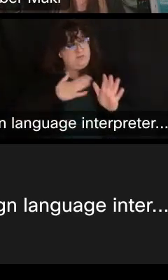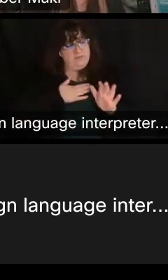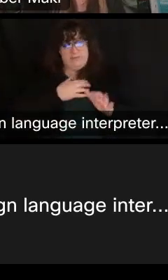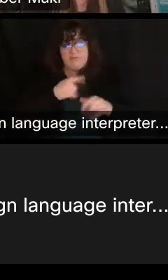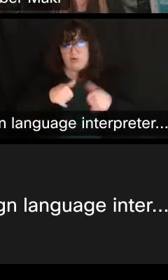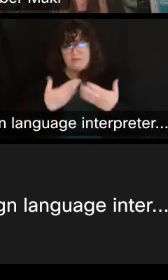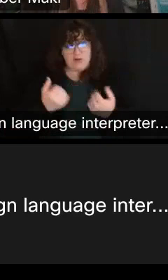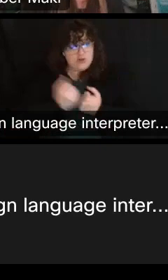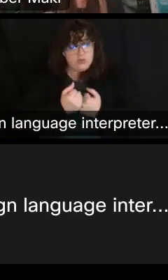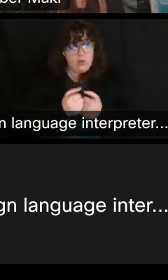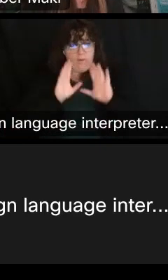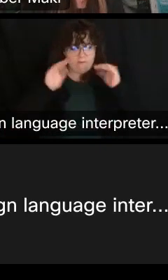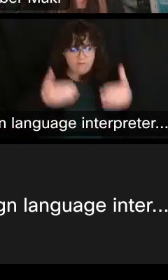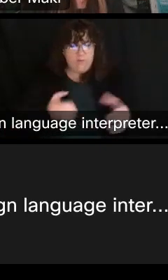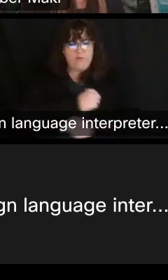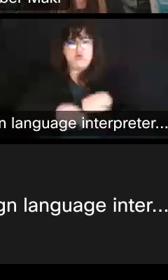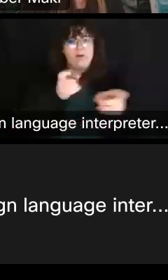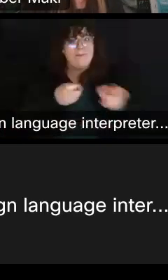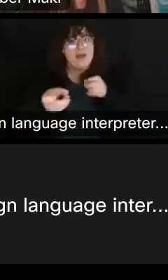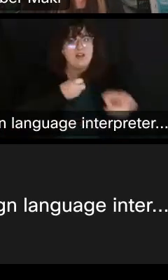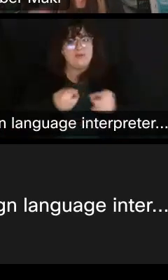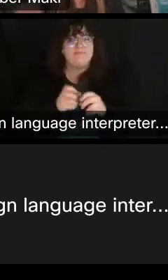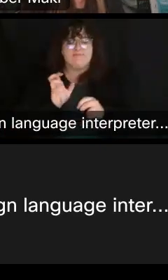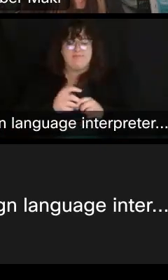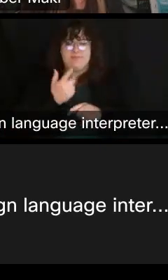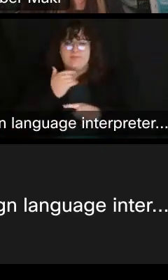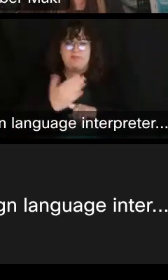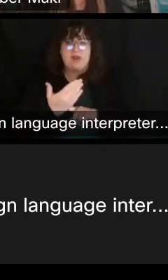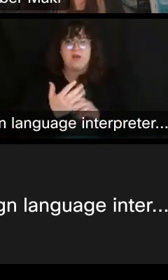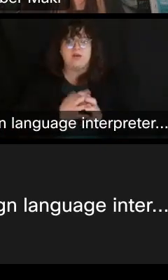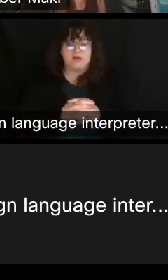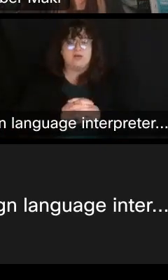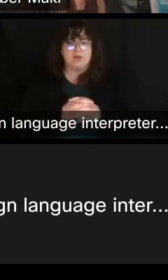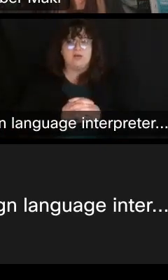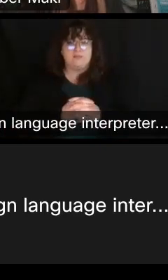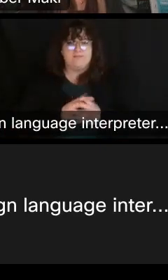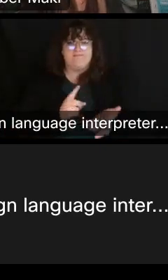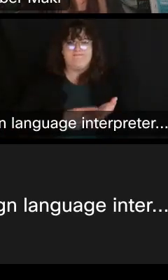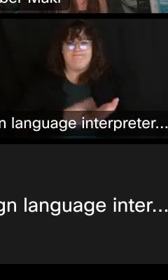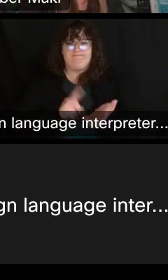management. That's a problem. That might be something to have a conversation about.